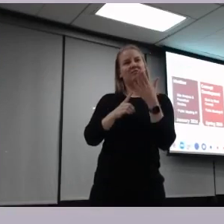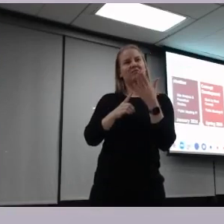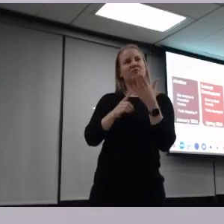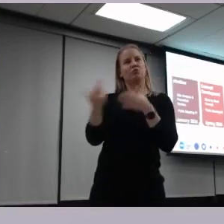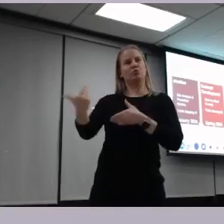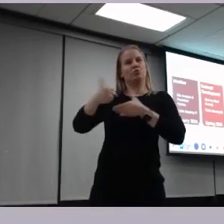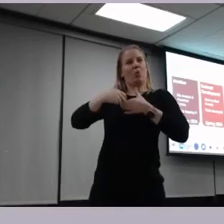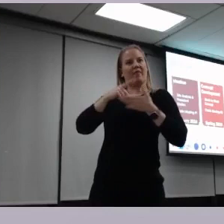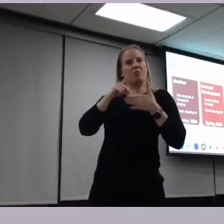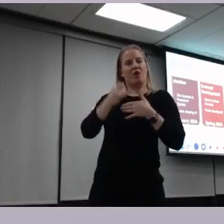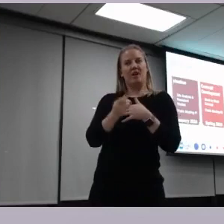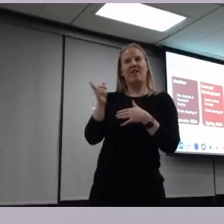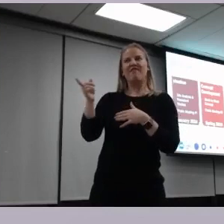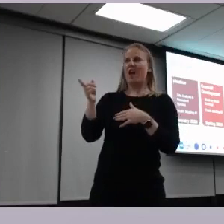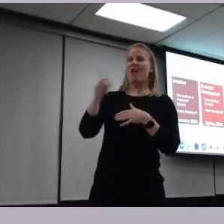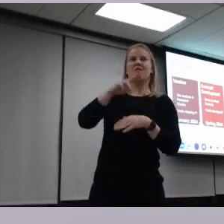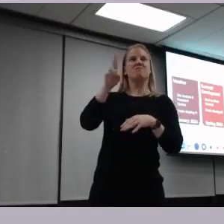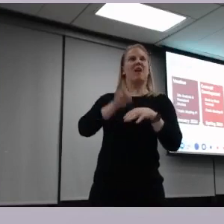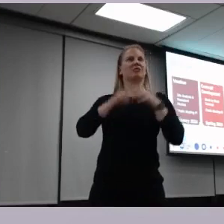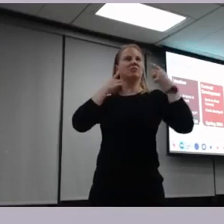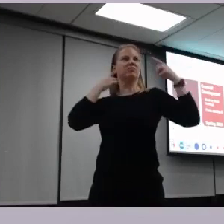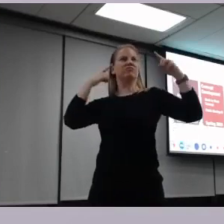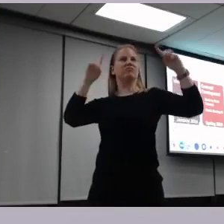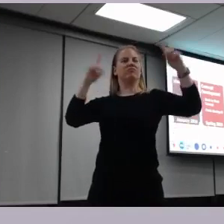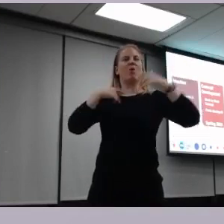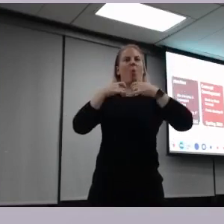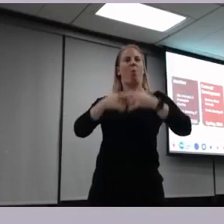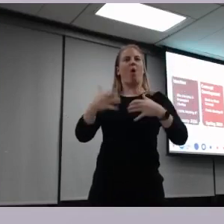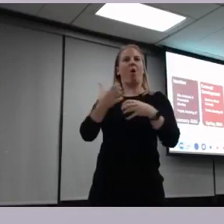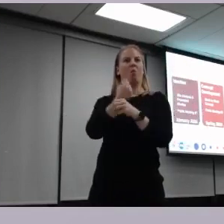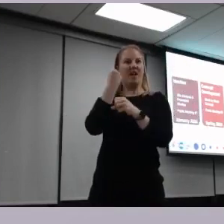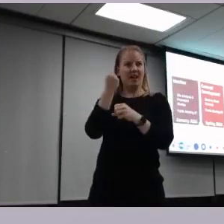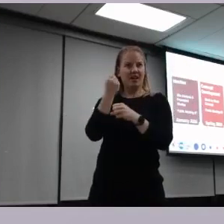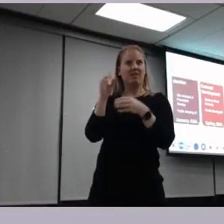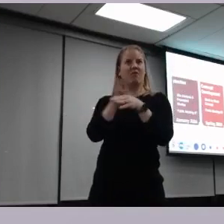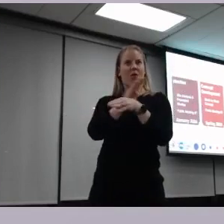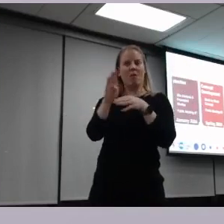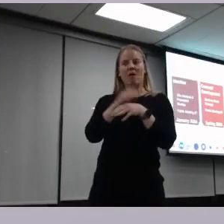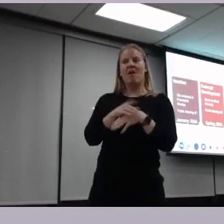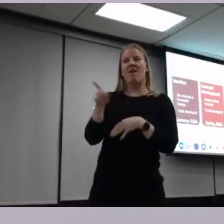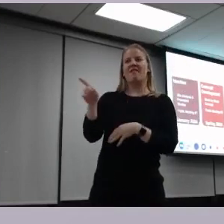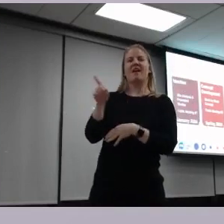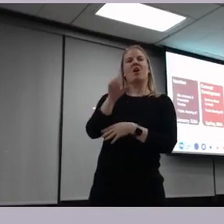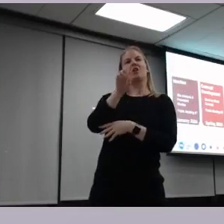nationally renowned, award winning firm. They are certified.